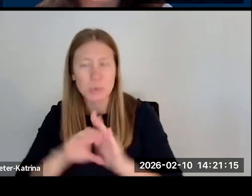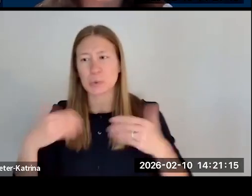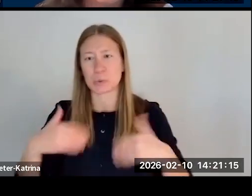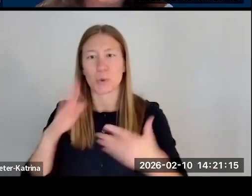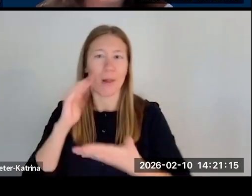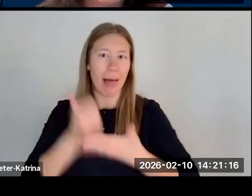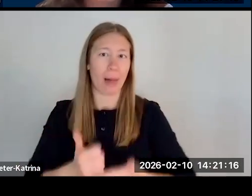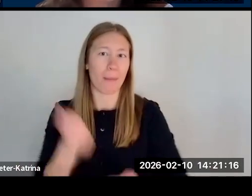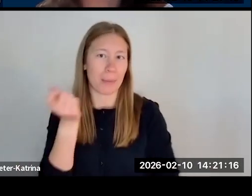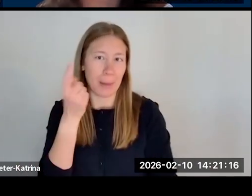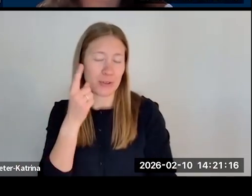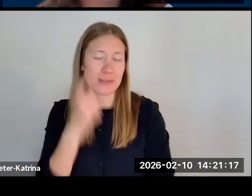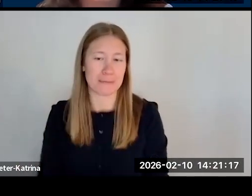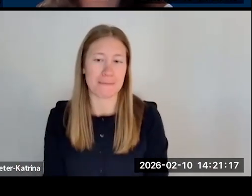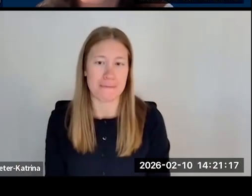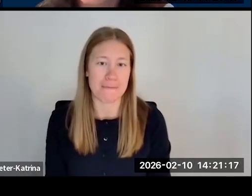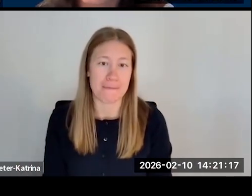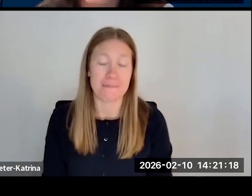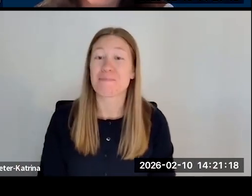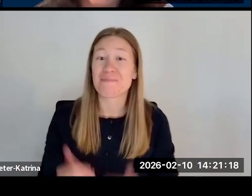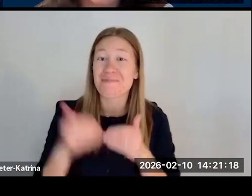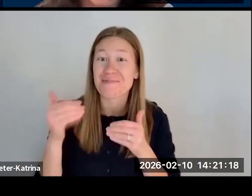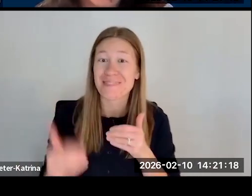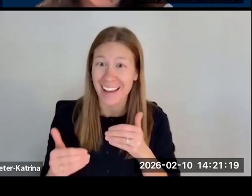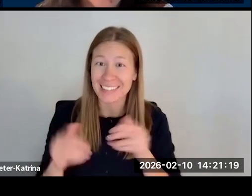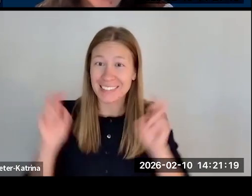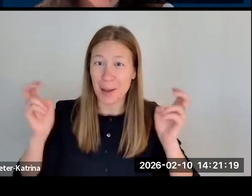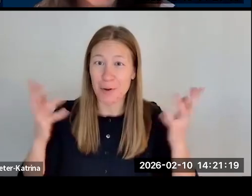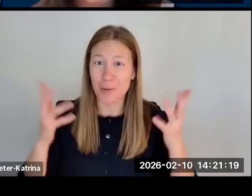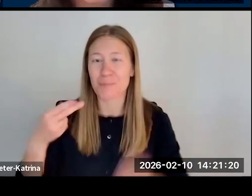Okay, our next topic is heading hierarchy.